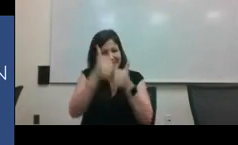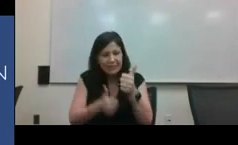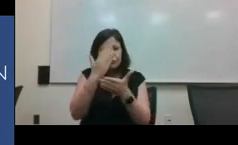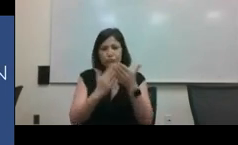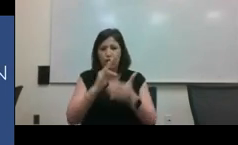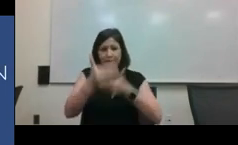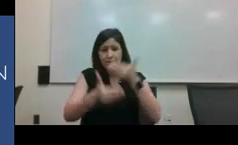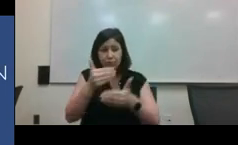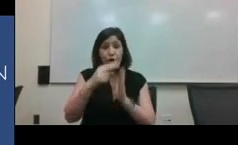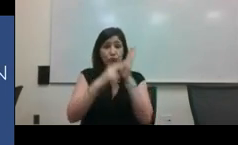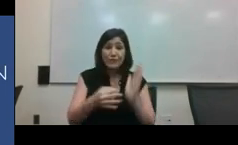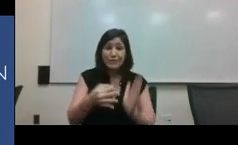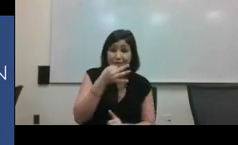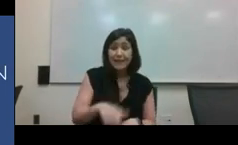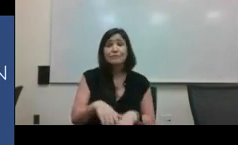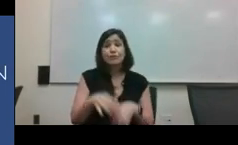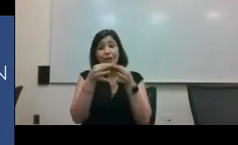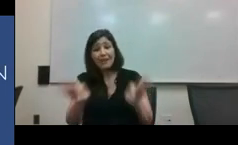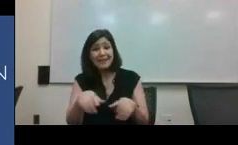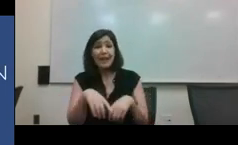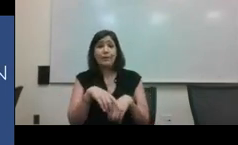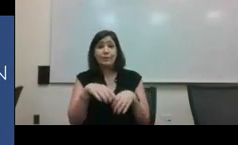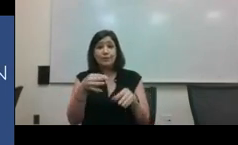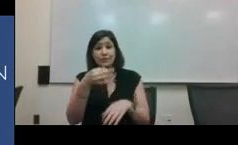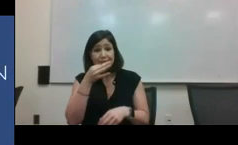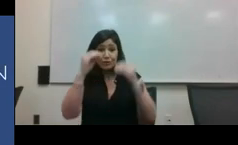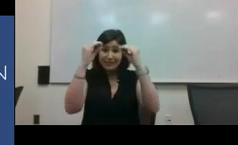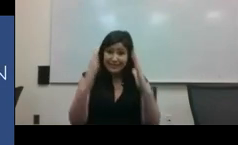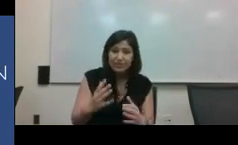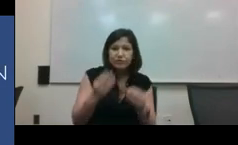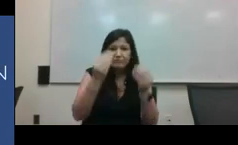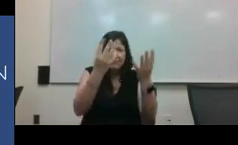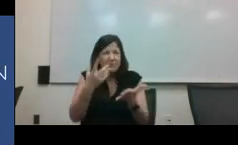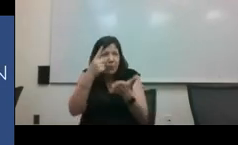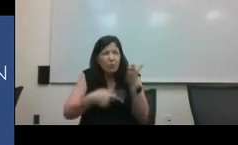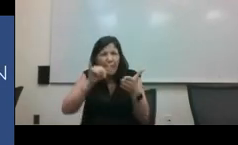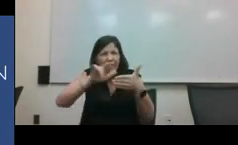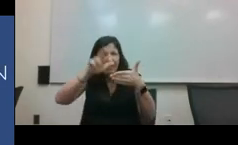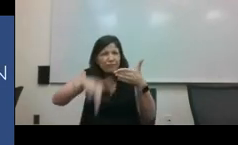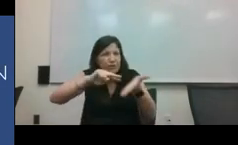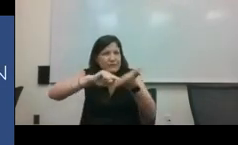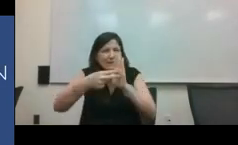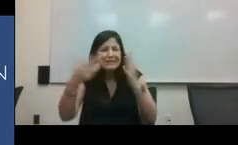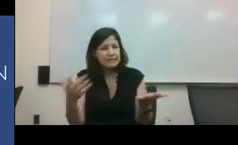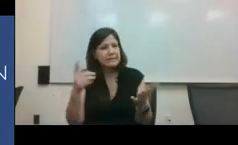as reading experts, language experts, assessors, teachers, telling me what the results mean. So, just really, they have to be a part of this